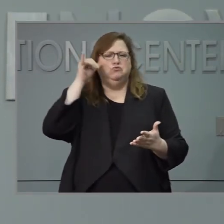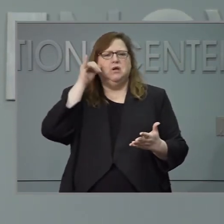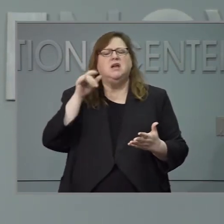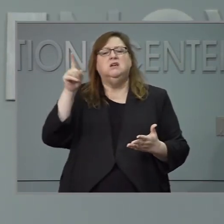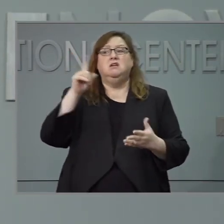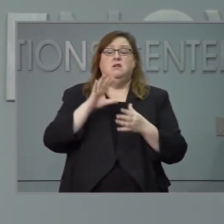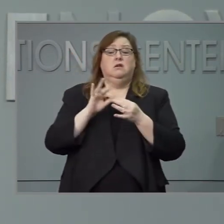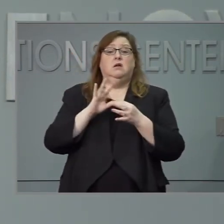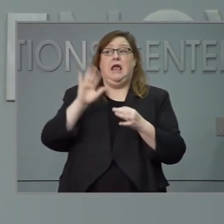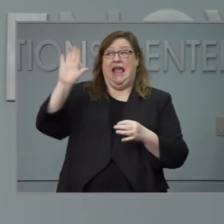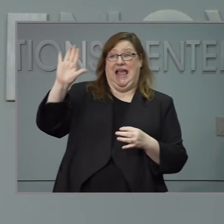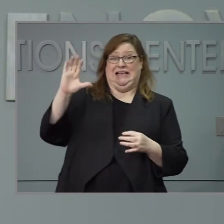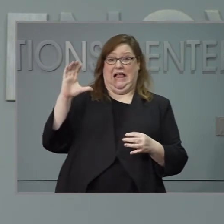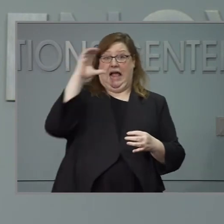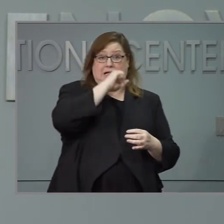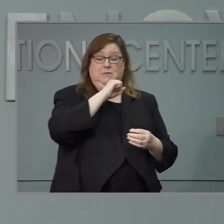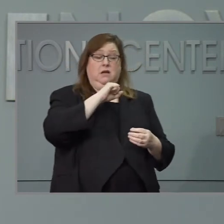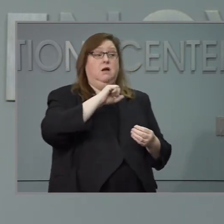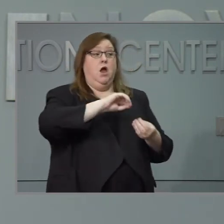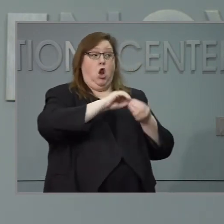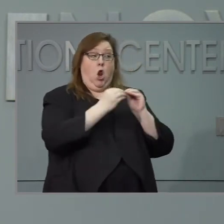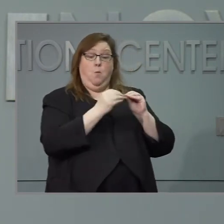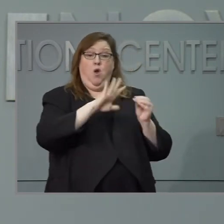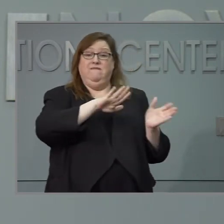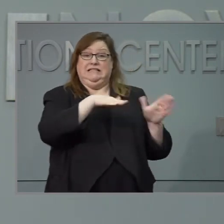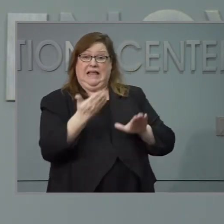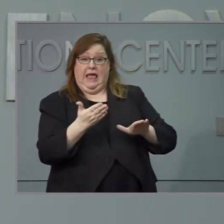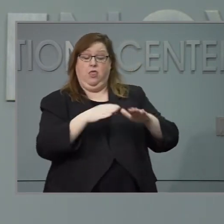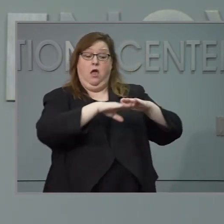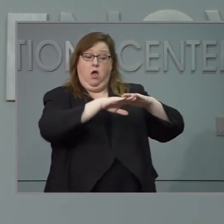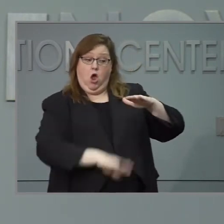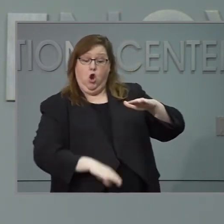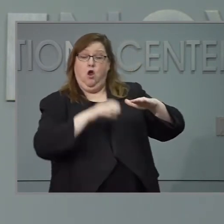NO SE PREOCUPEN, ABRAN TODO DE NUEVO, TODO ESTARÁ BIEN. ESTÁN